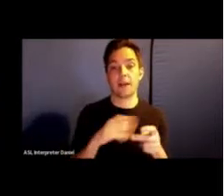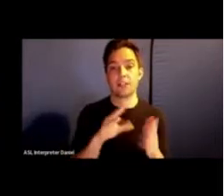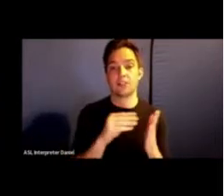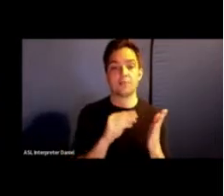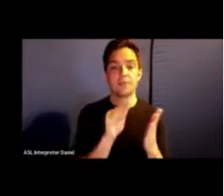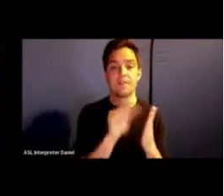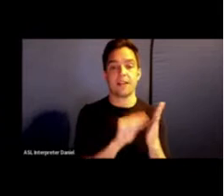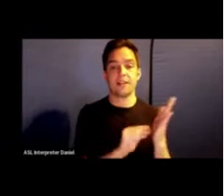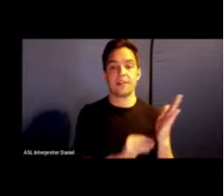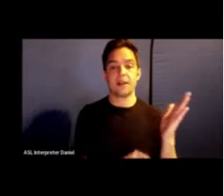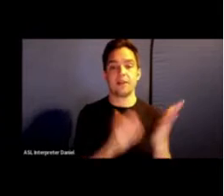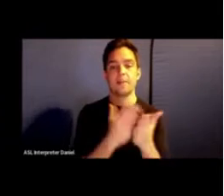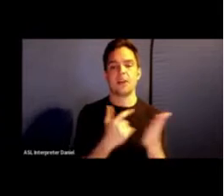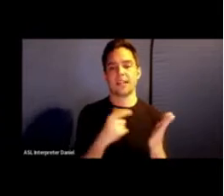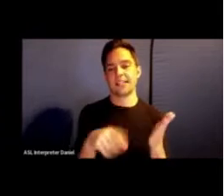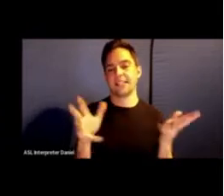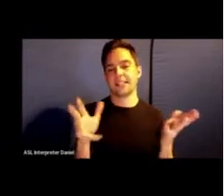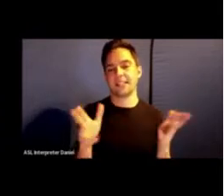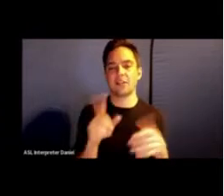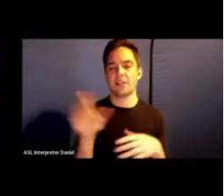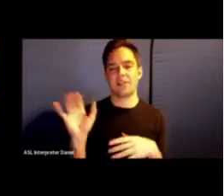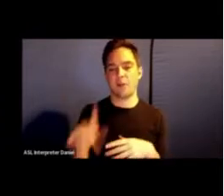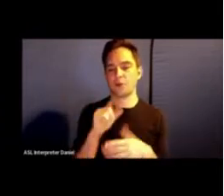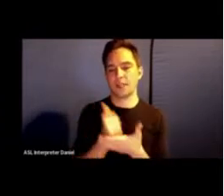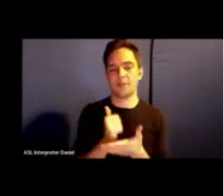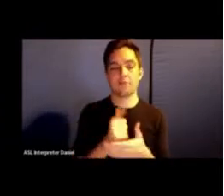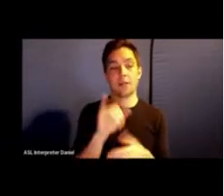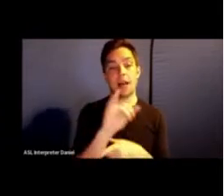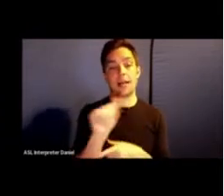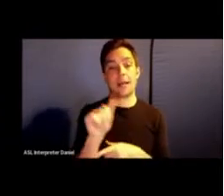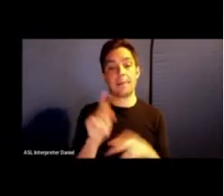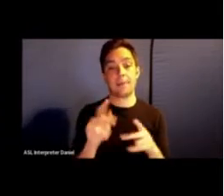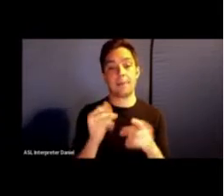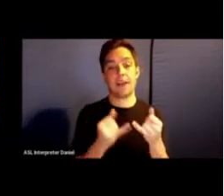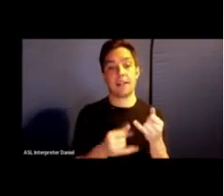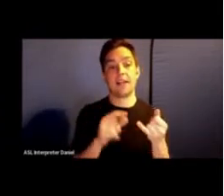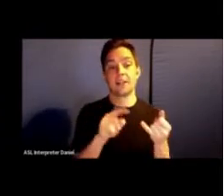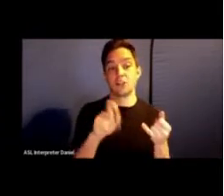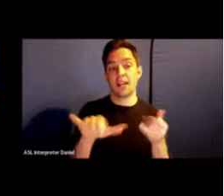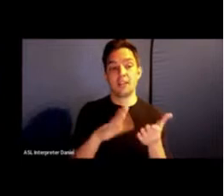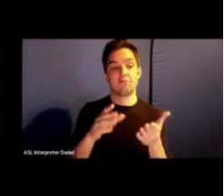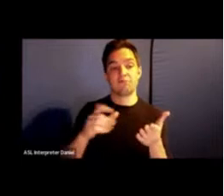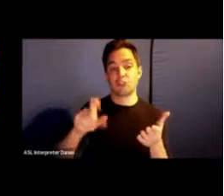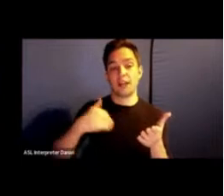needed was really helpful. And timely I am a people should have a comprehensive understanding of